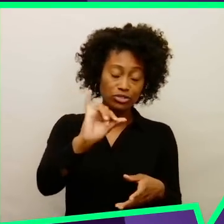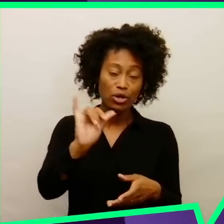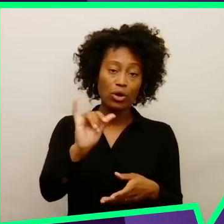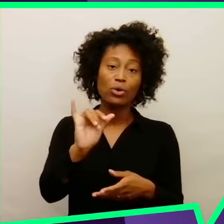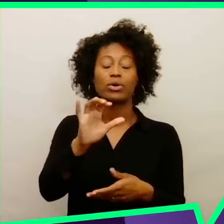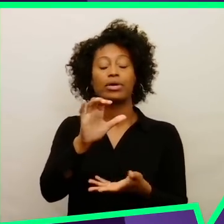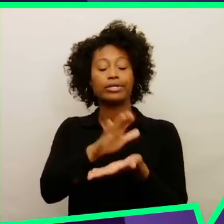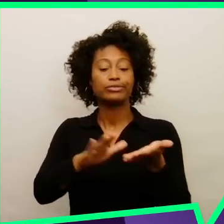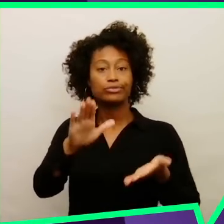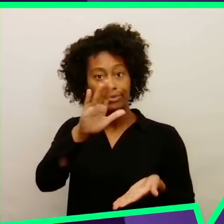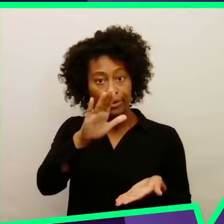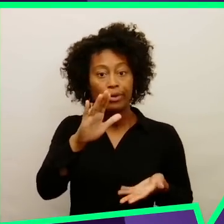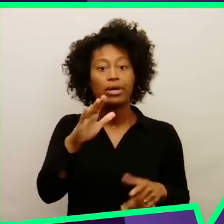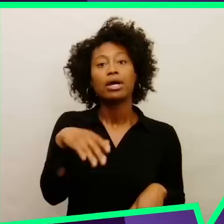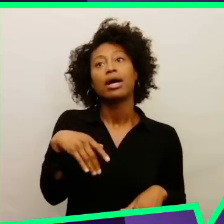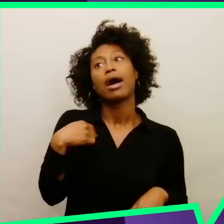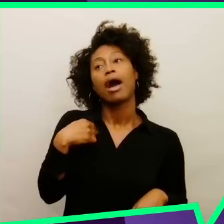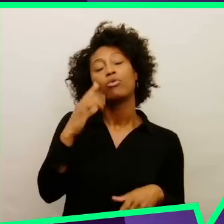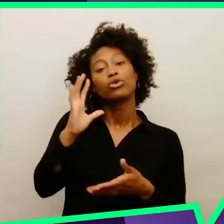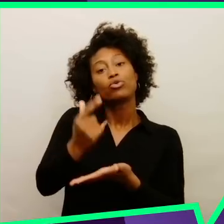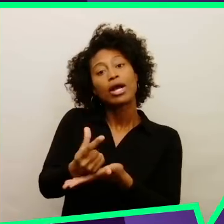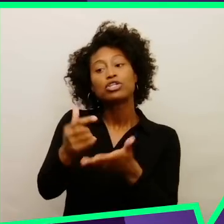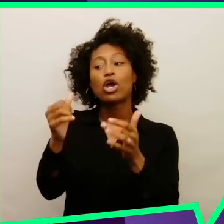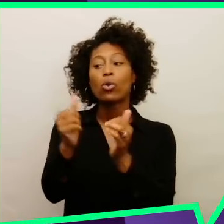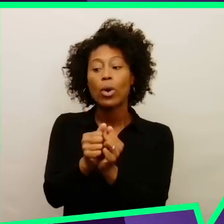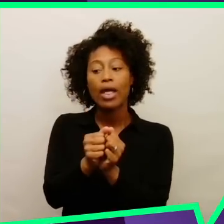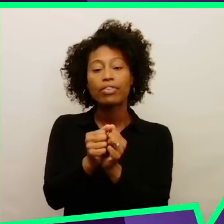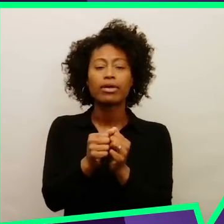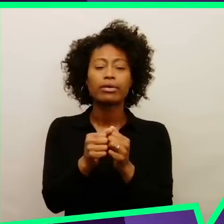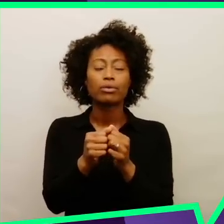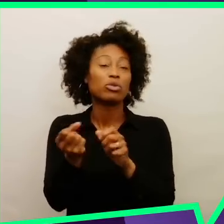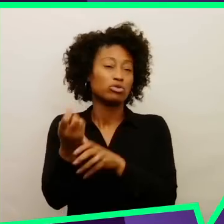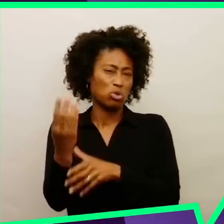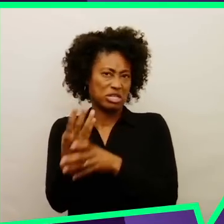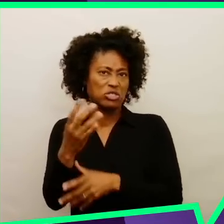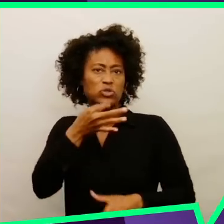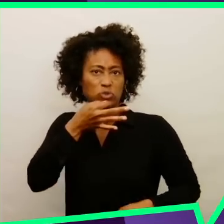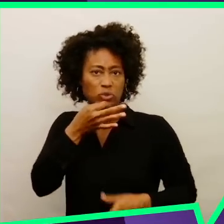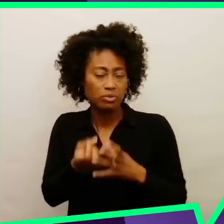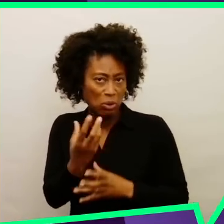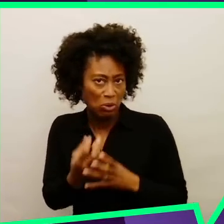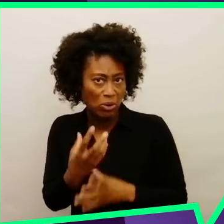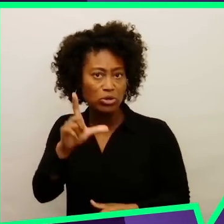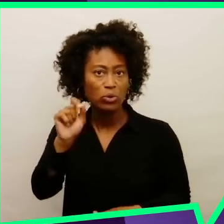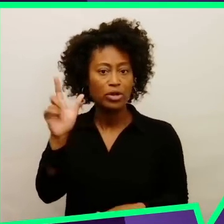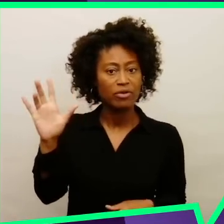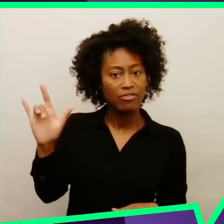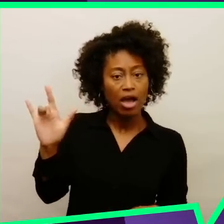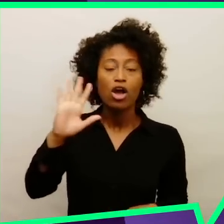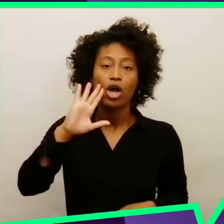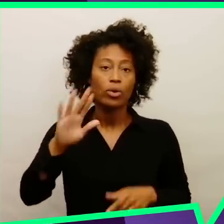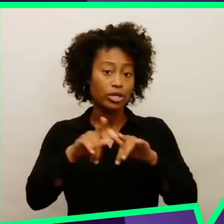I will be graduating in the spring with an associates